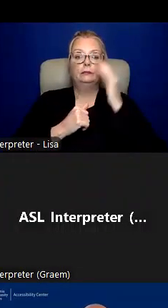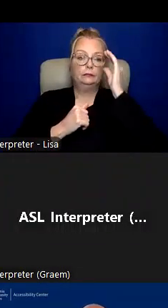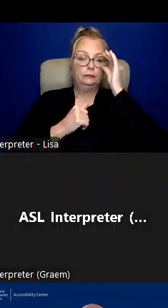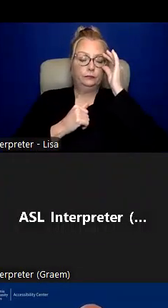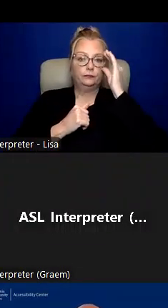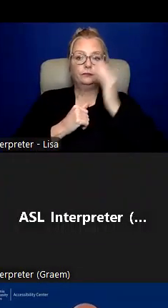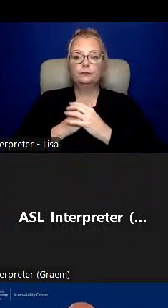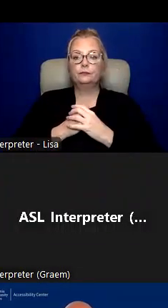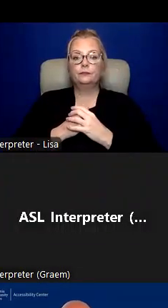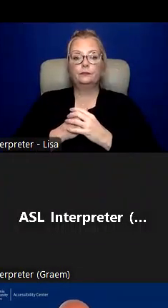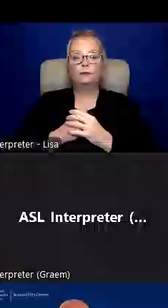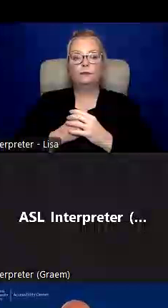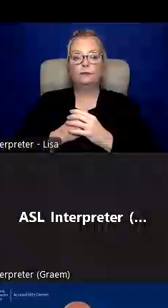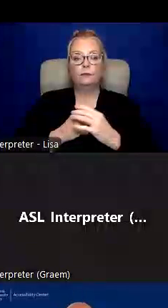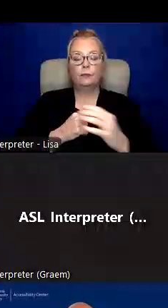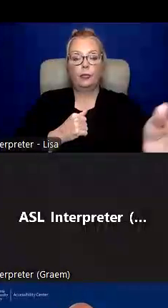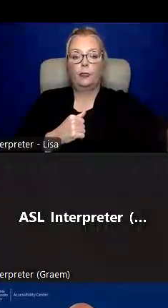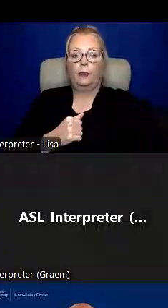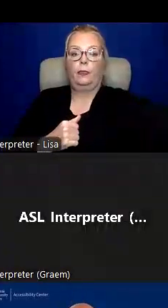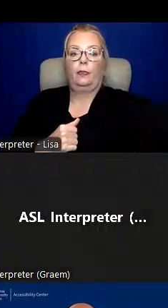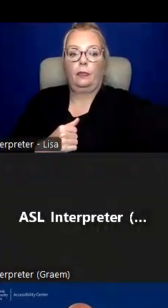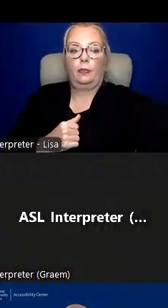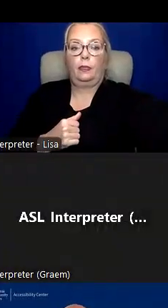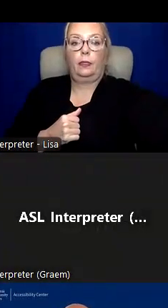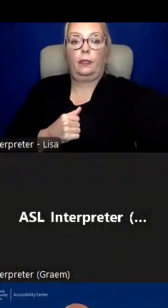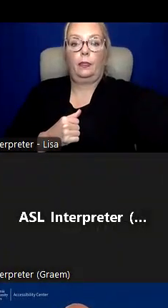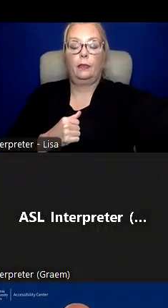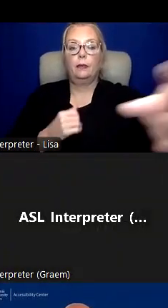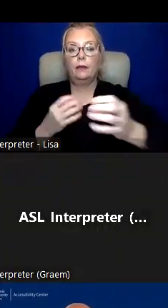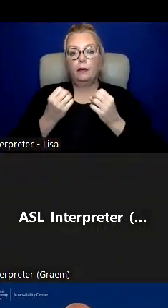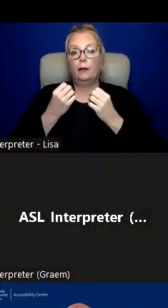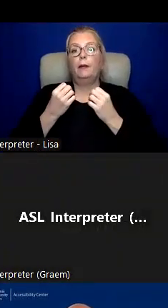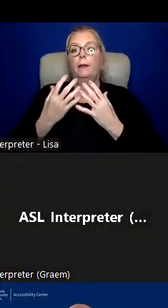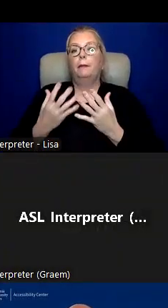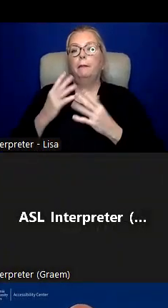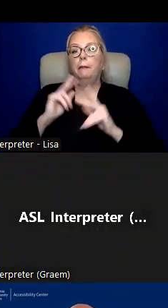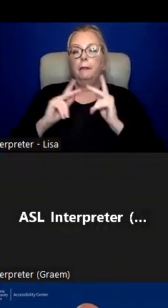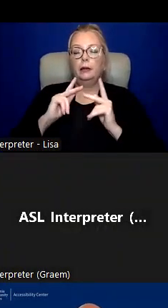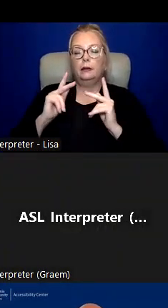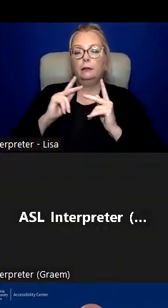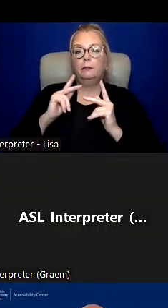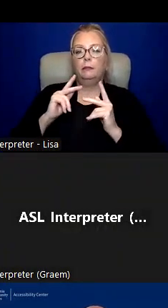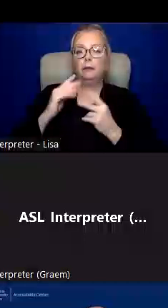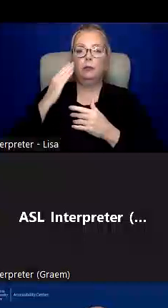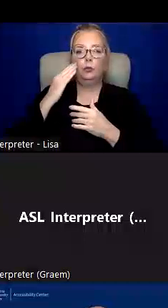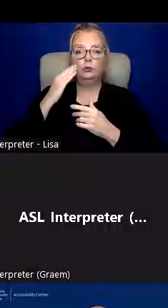A lot of people are more familiar with the larger term, which is information technology or just technology.